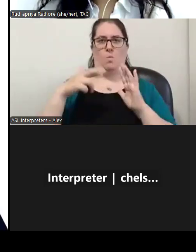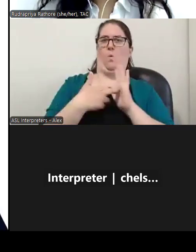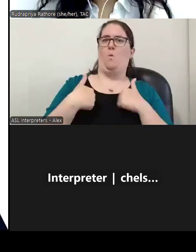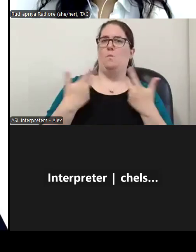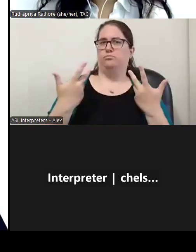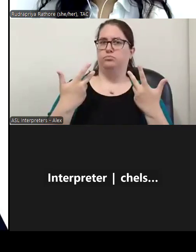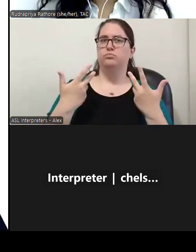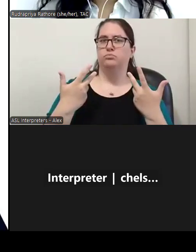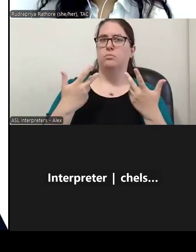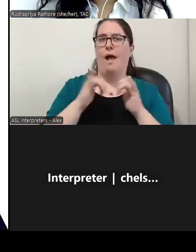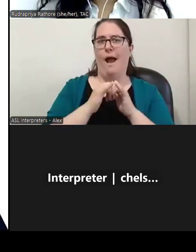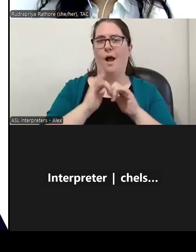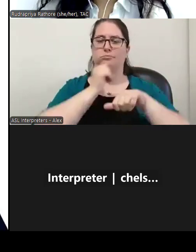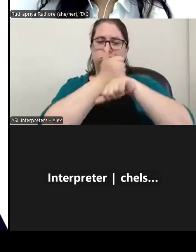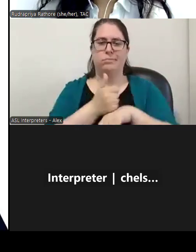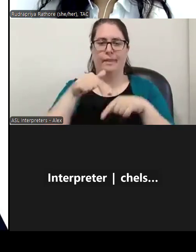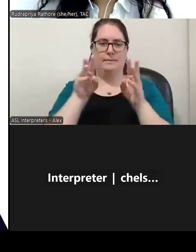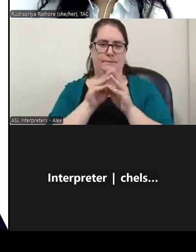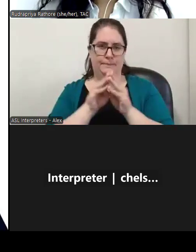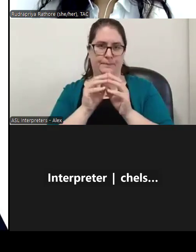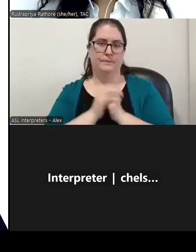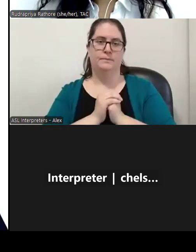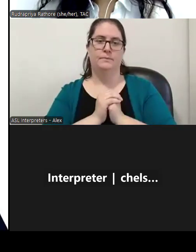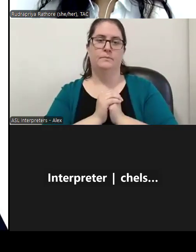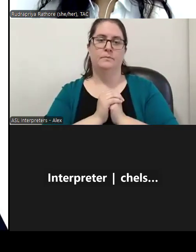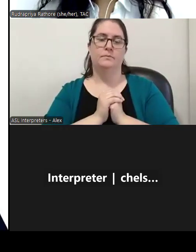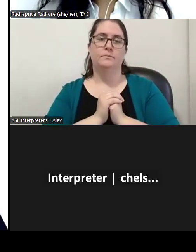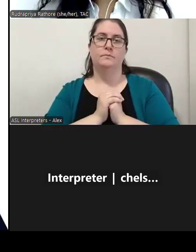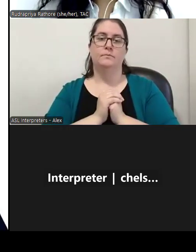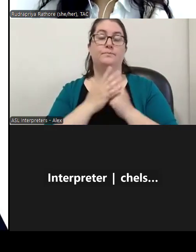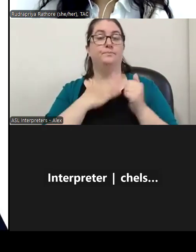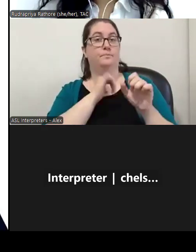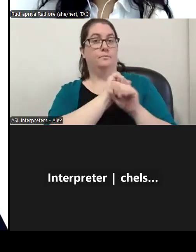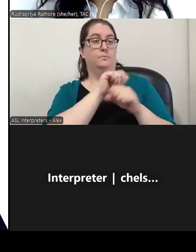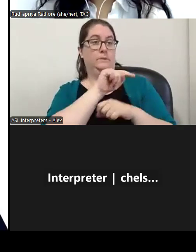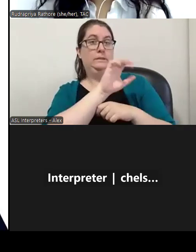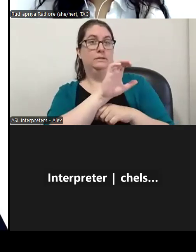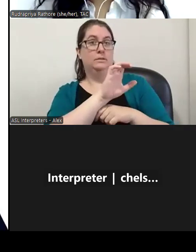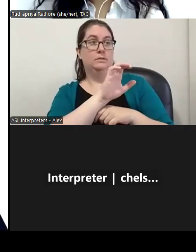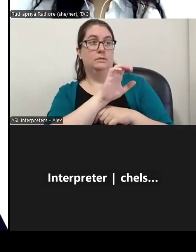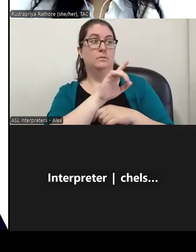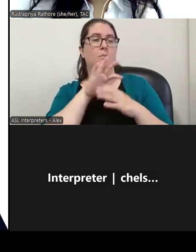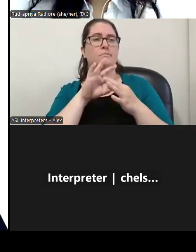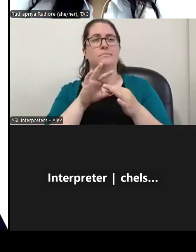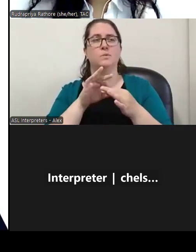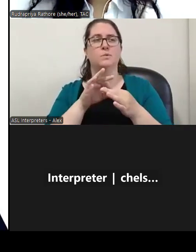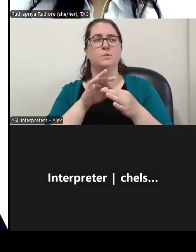I've structured our session here today my work at the TAC is about facilitating your access to these